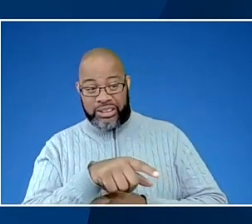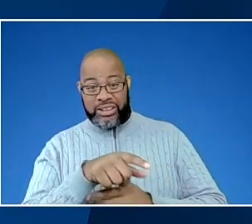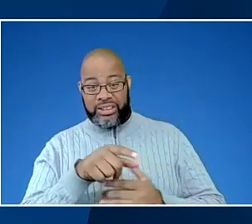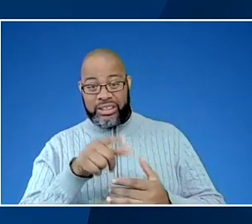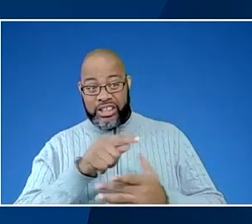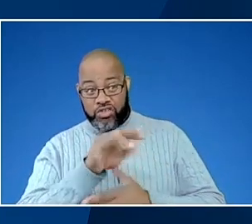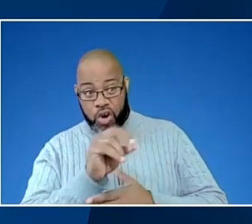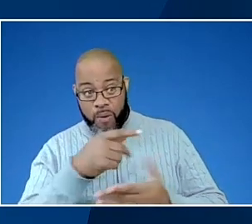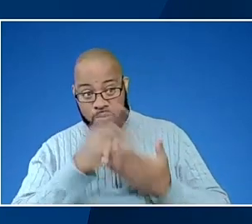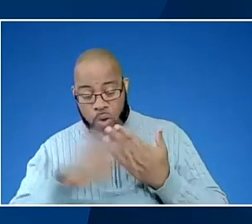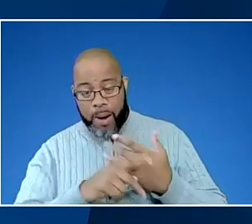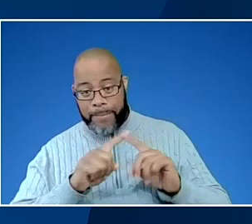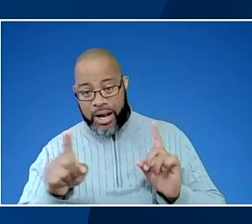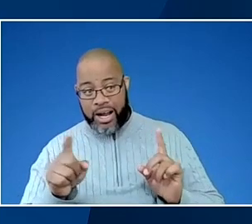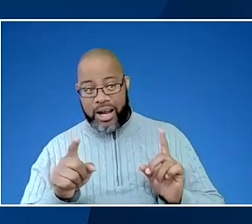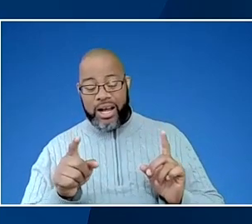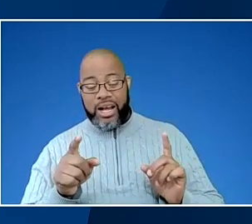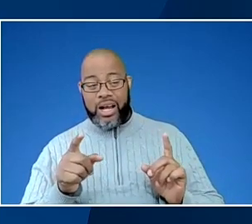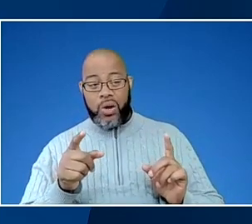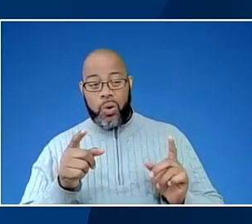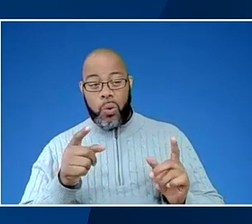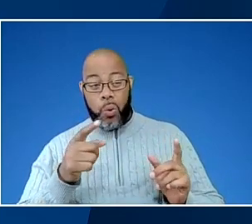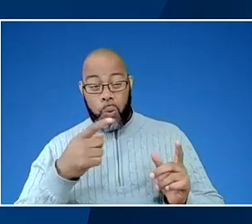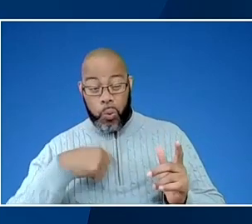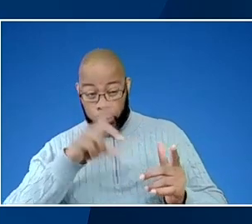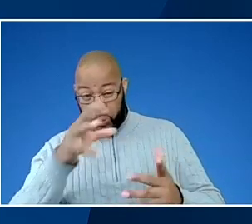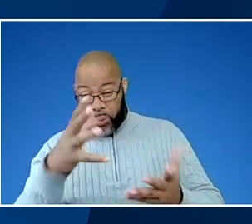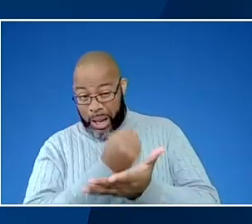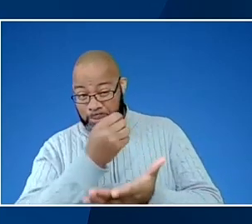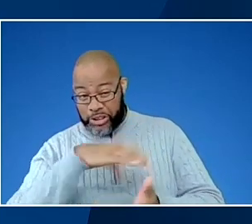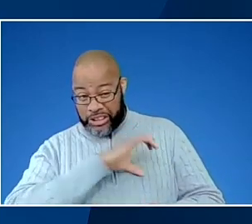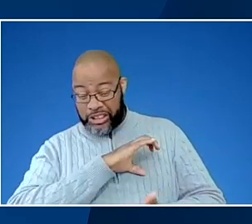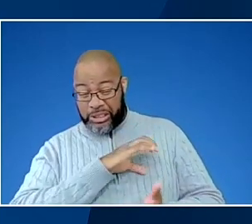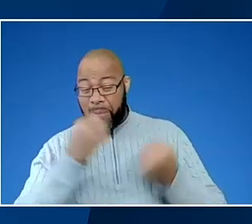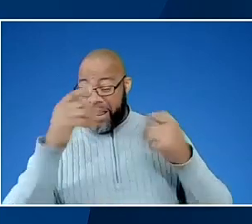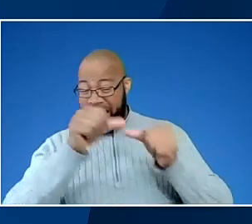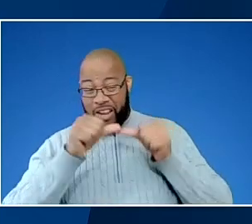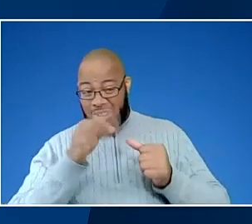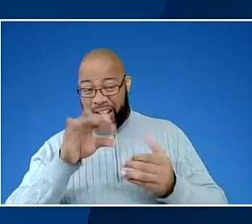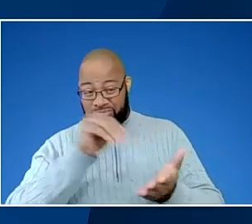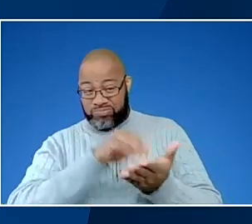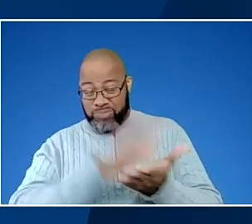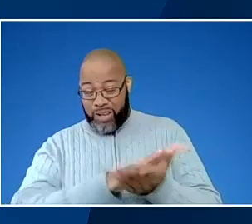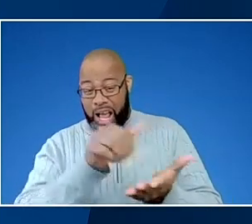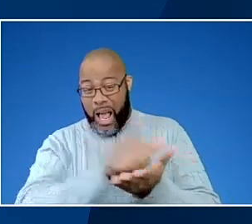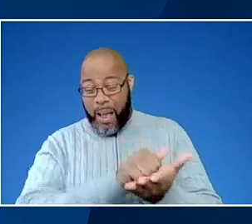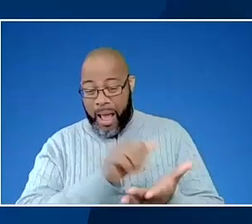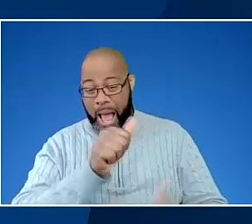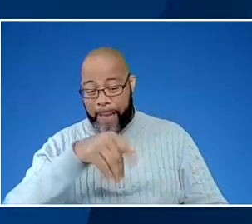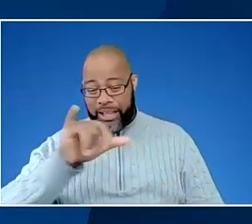but we do capture citizenship in many, many areas of the Title IV aid. And we do too.